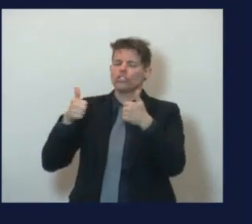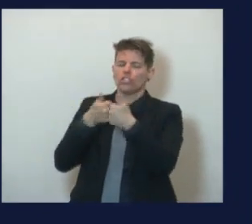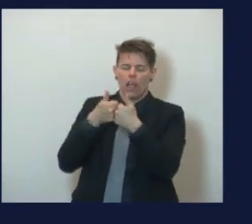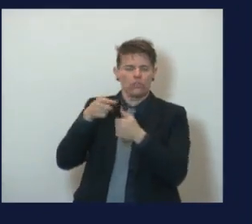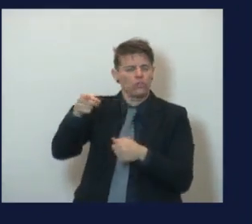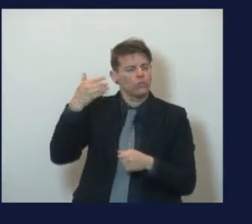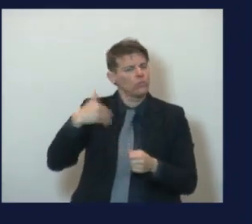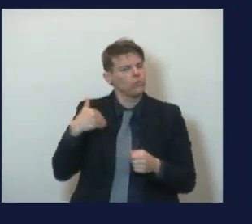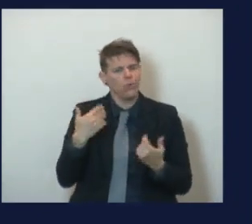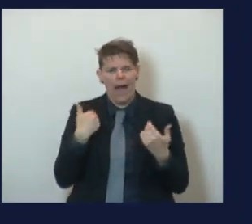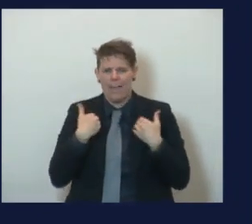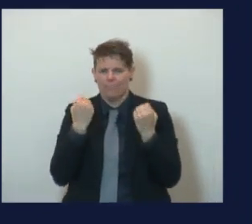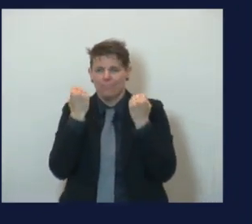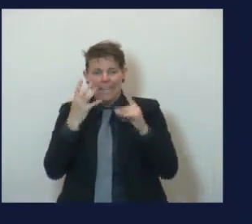SINGLE DAY TO THEIR FAMILIES.